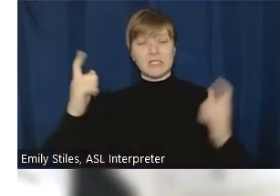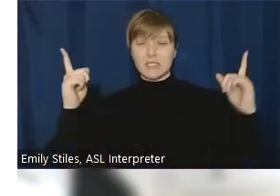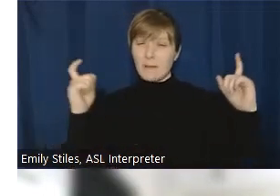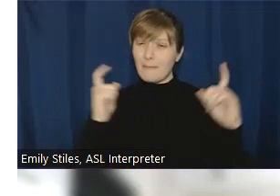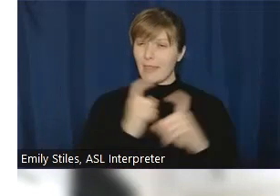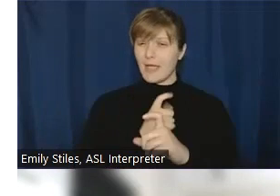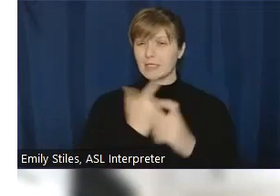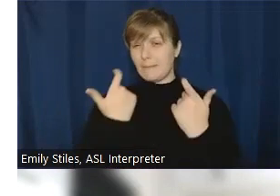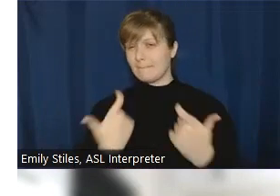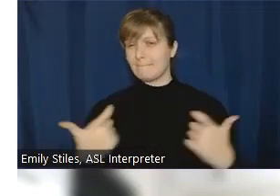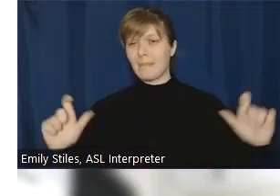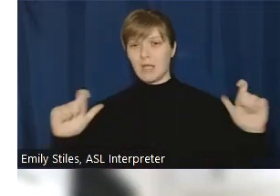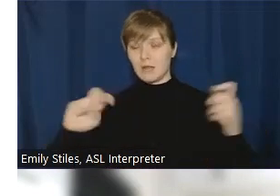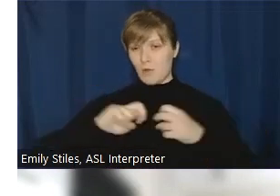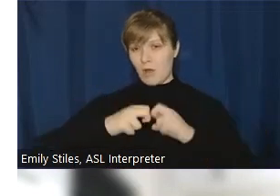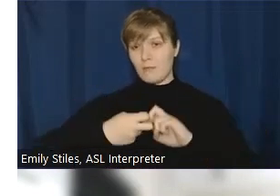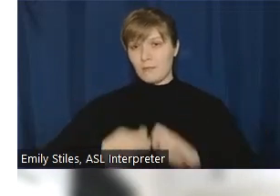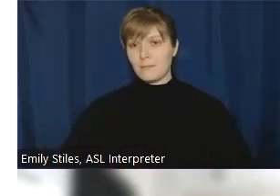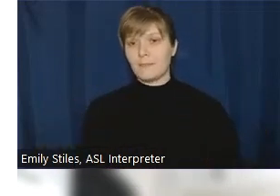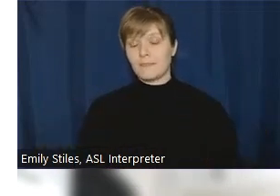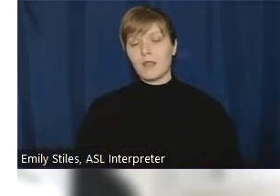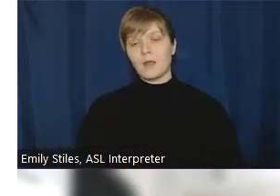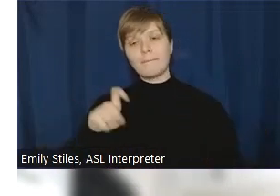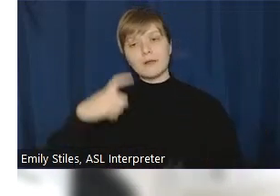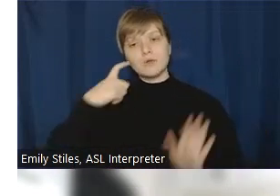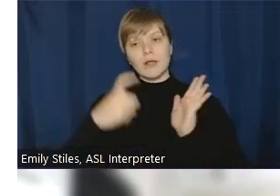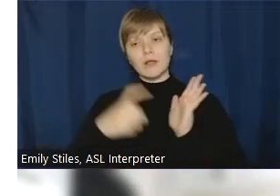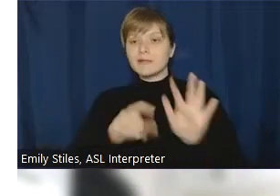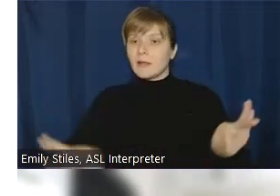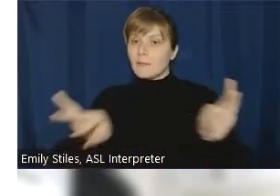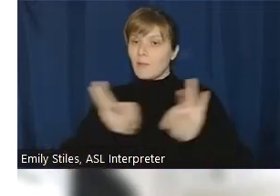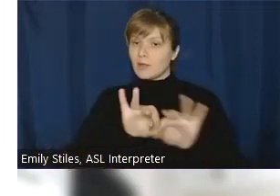And so, recognizing the importance of partnerships to advance community living,